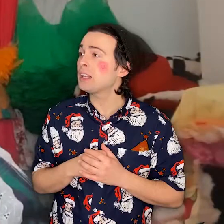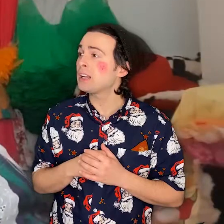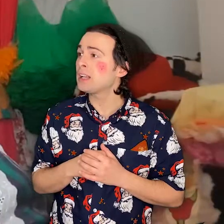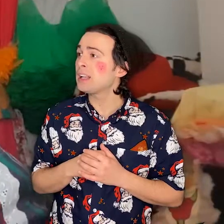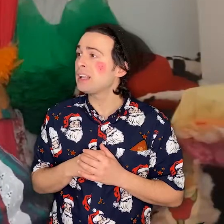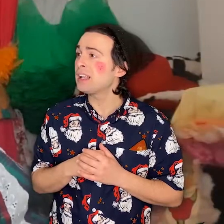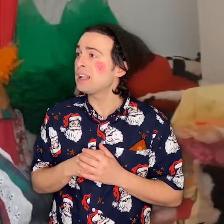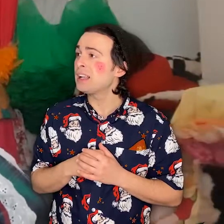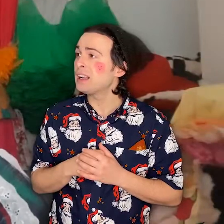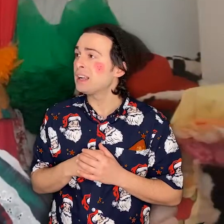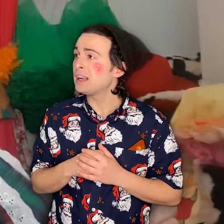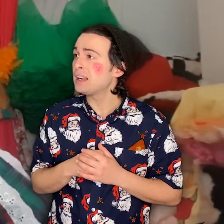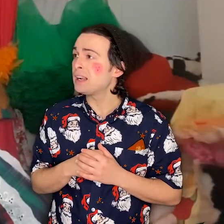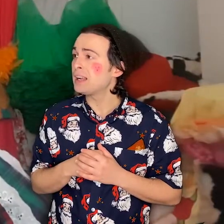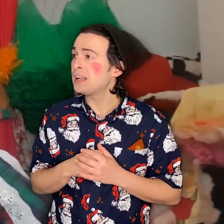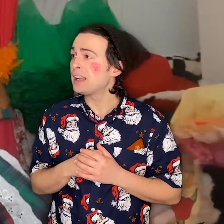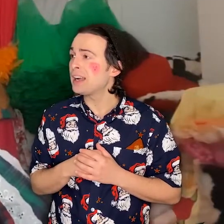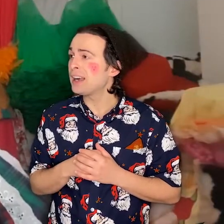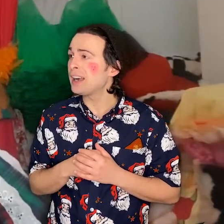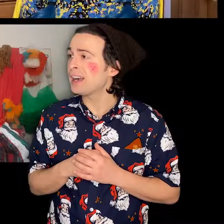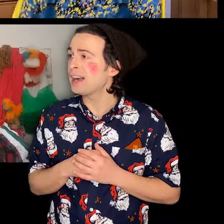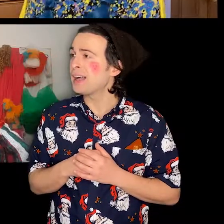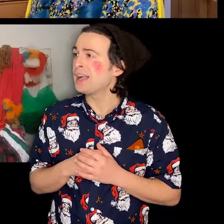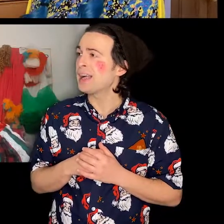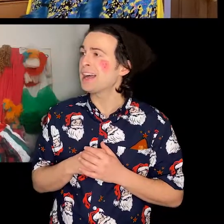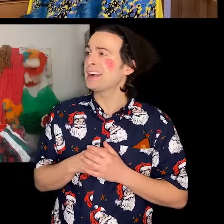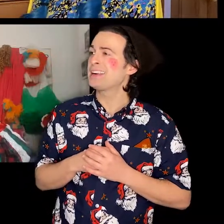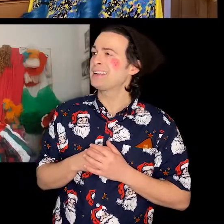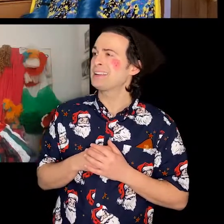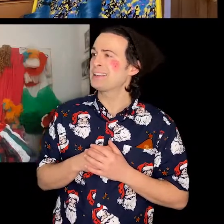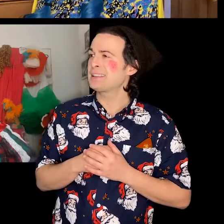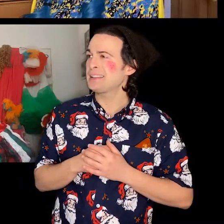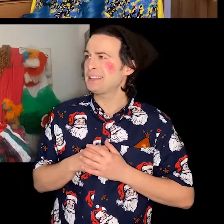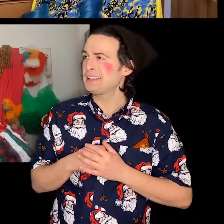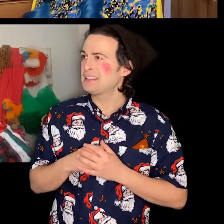stepped out of a salon, All – (sing) Salon Selectives.